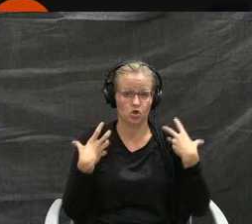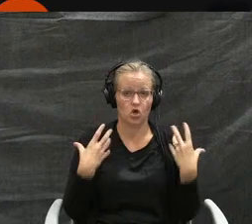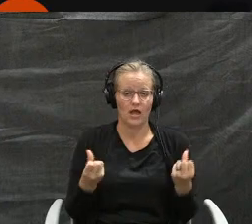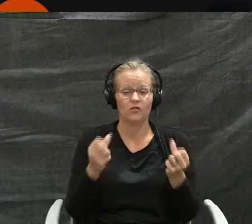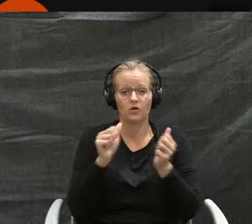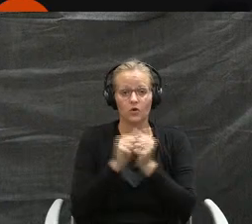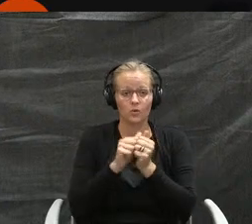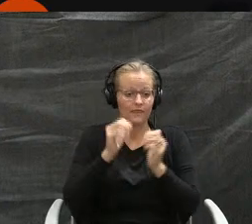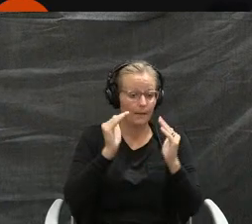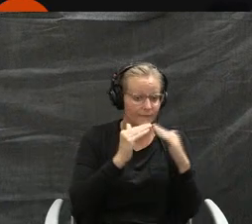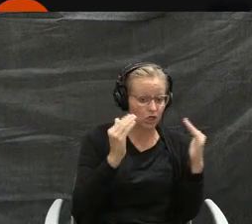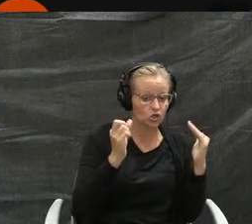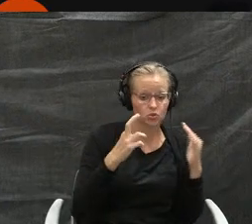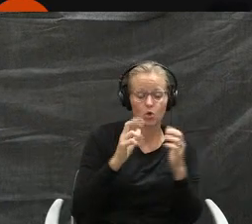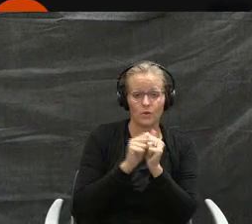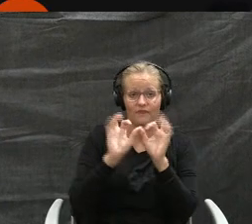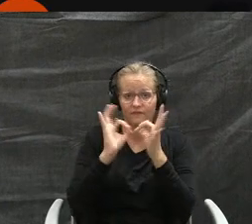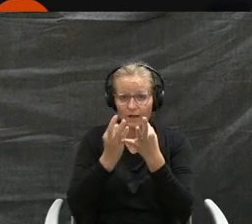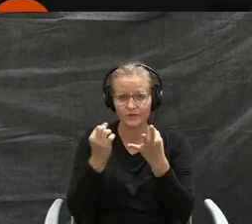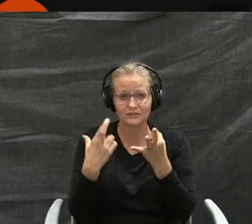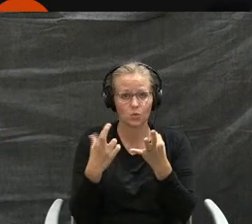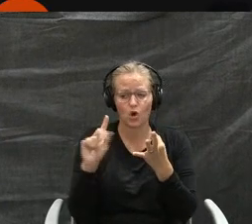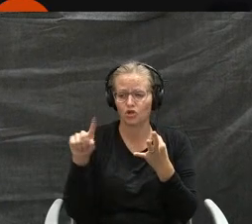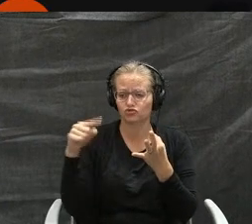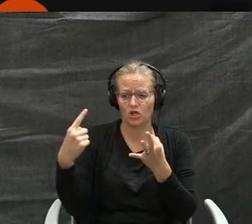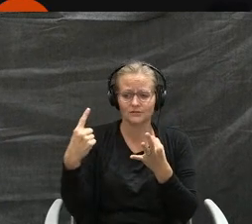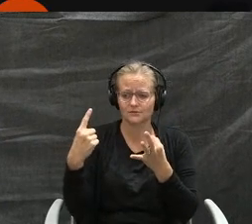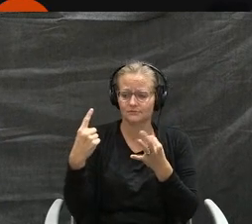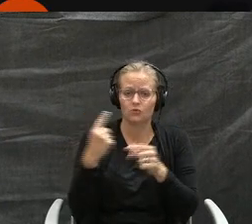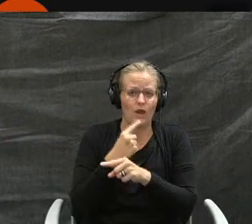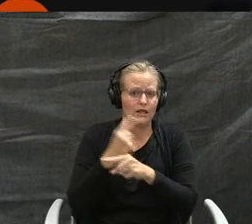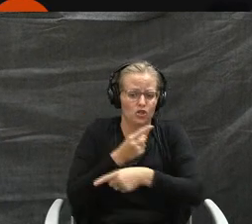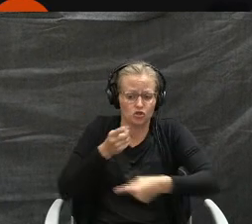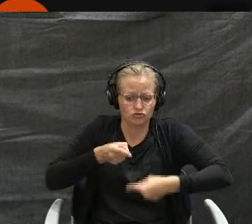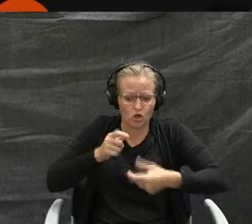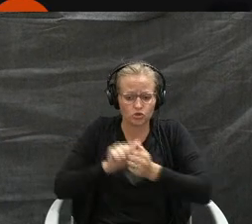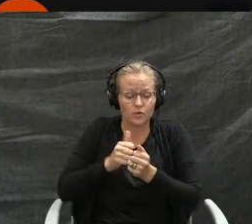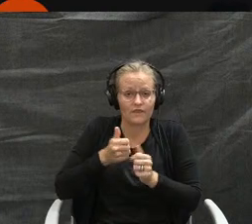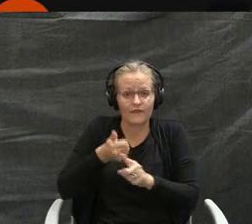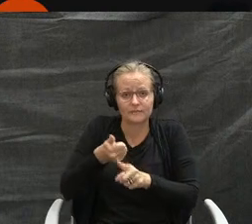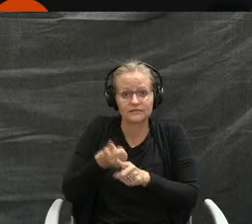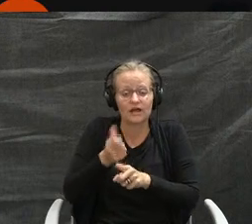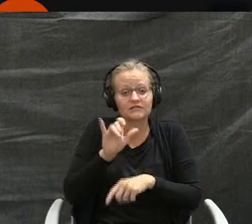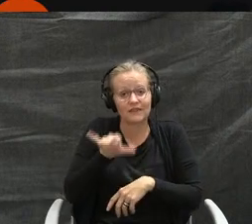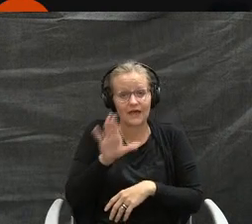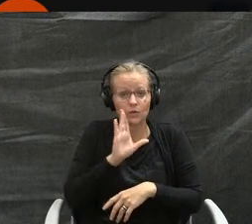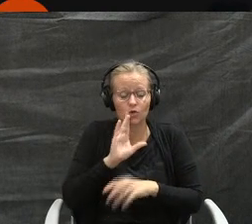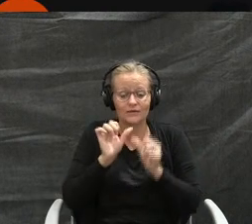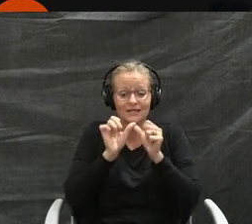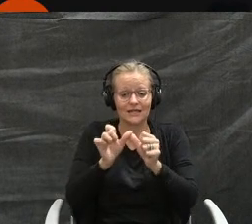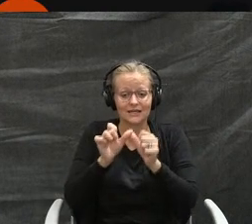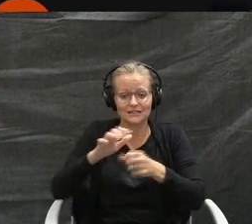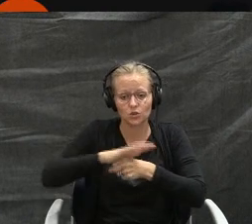or just some struggles that they're having with themselves. But that will be a continue area of focus to make sure that our